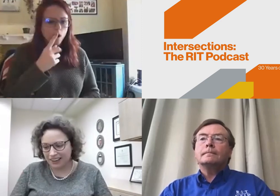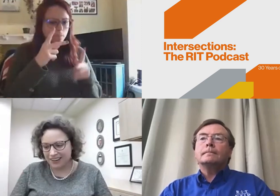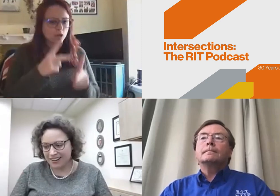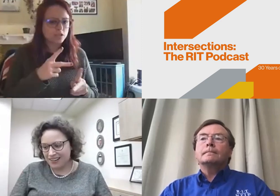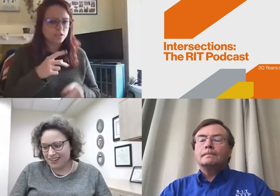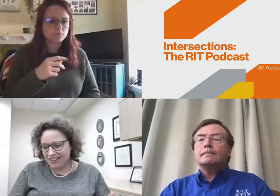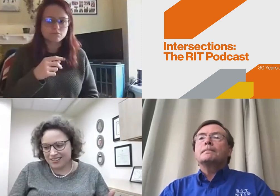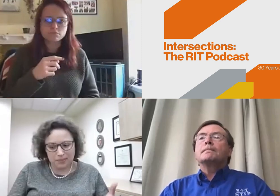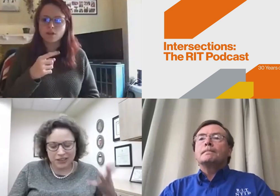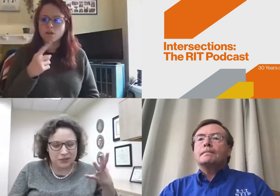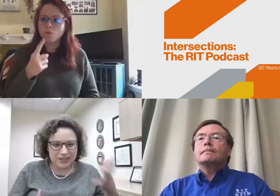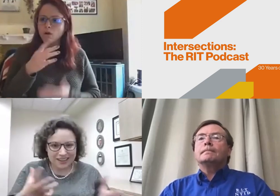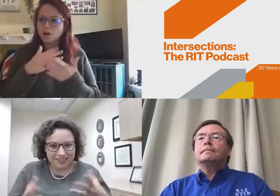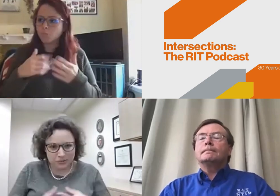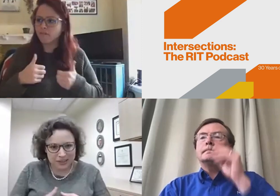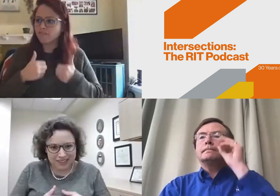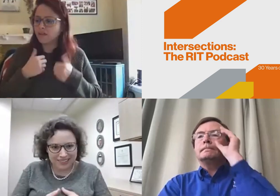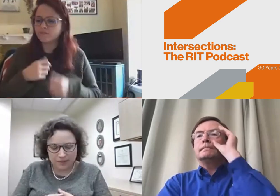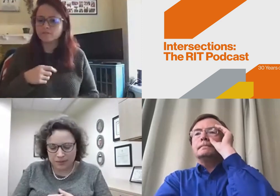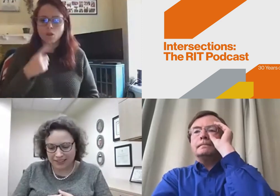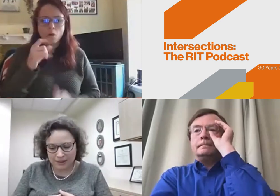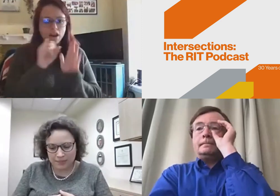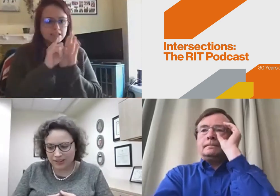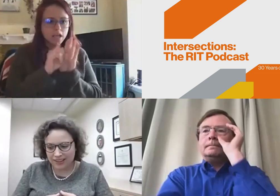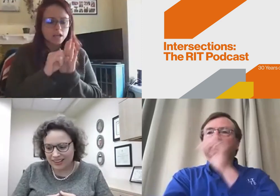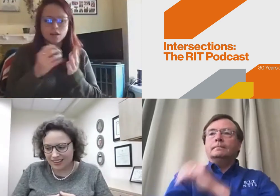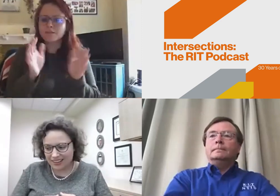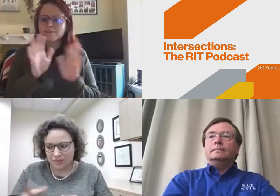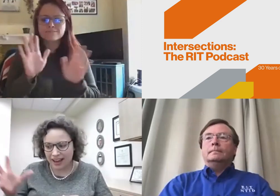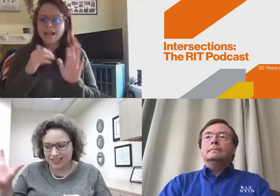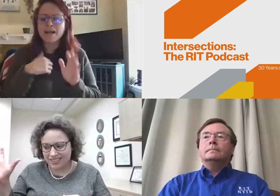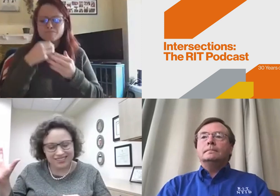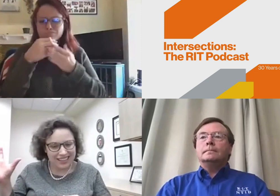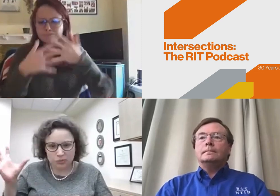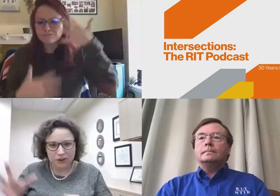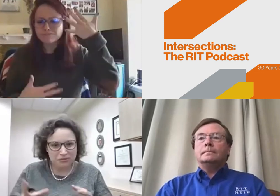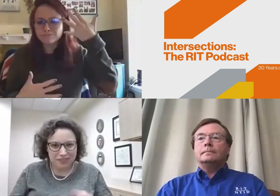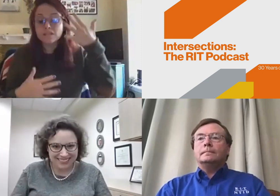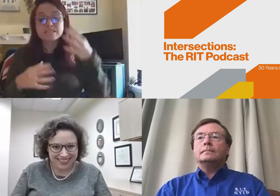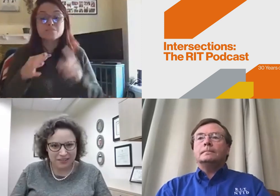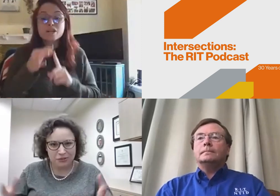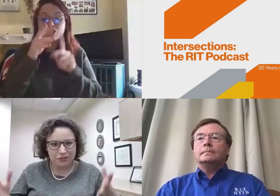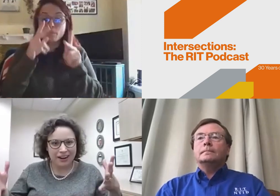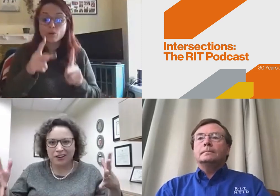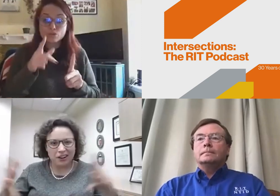And somebody who identifies within the disability community, that's one facet of who they are,